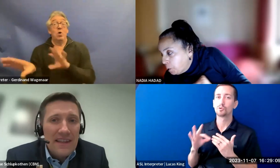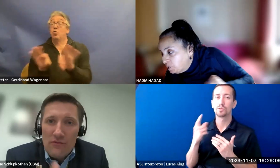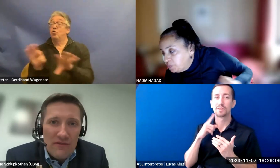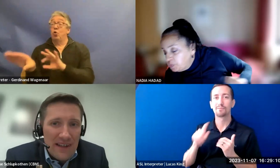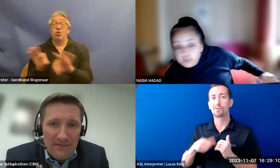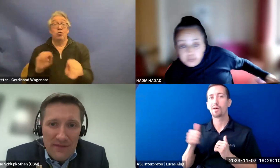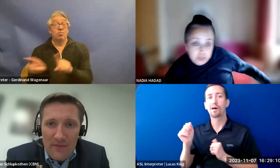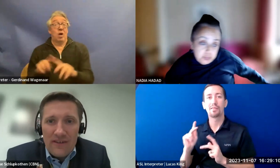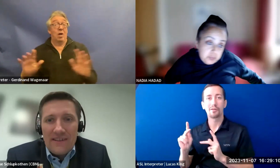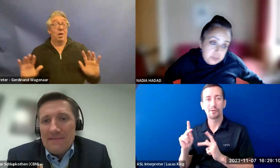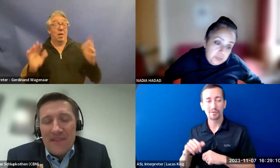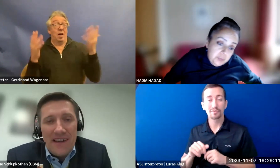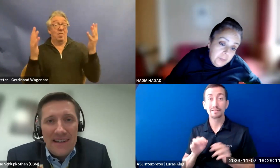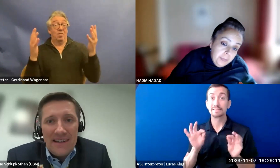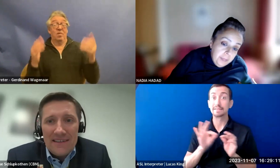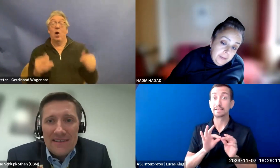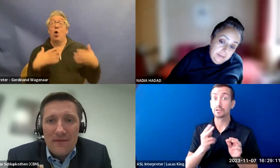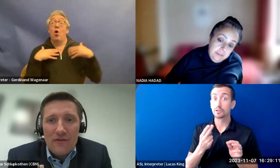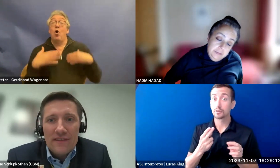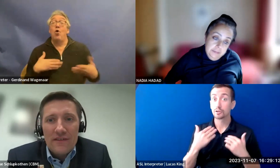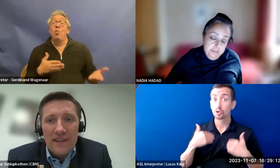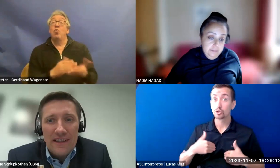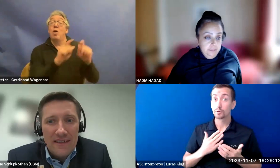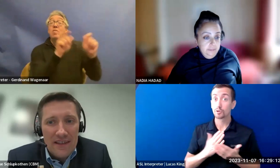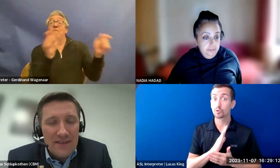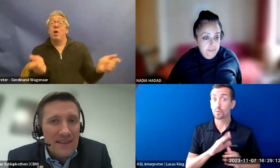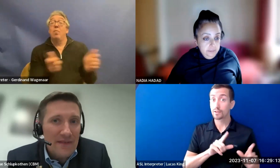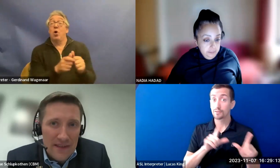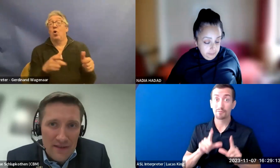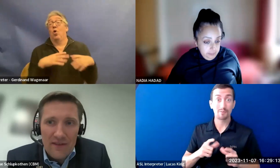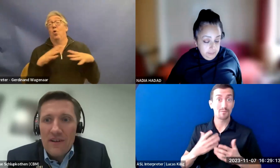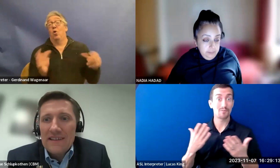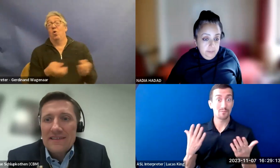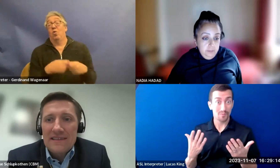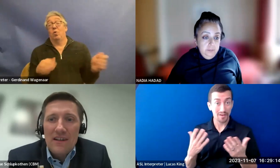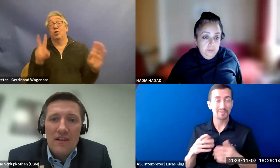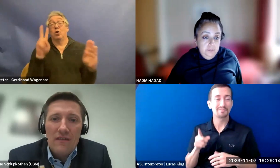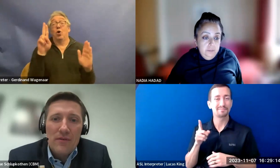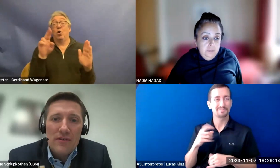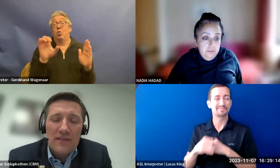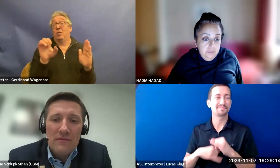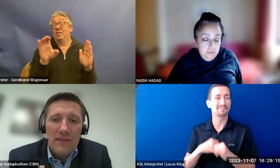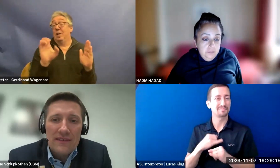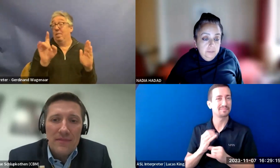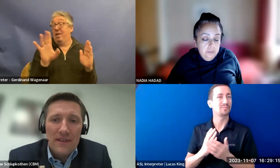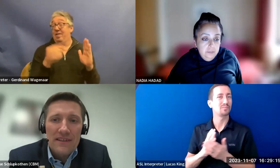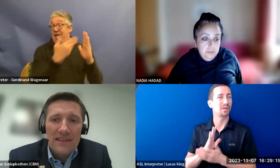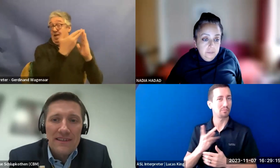The key human rights framework guiding us is the UN CRPD. A core principle of our work is: